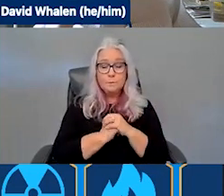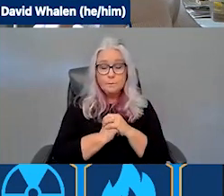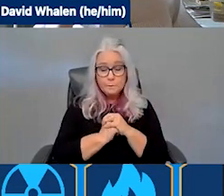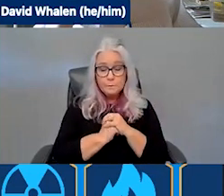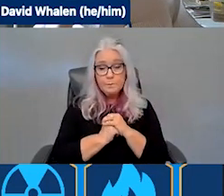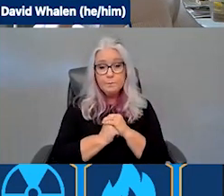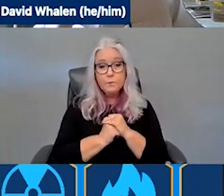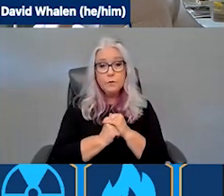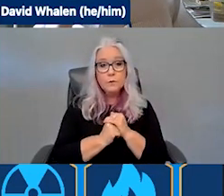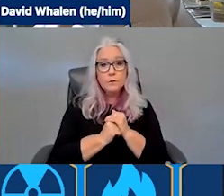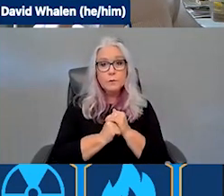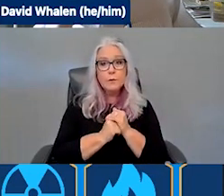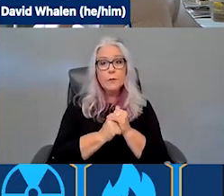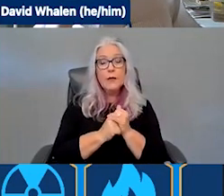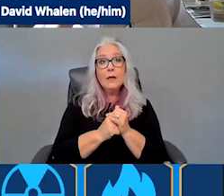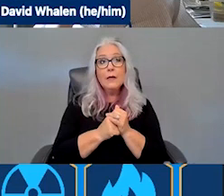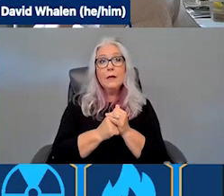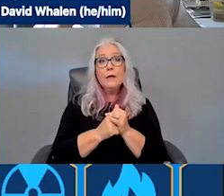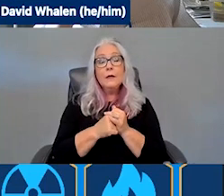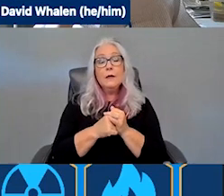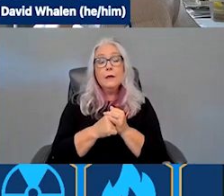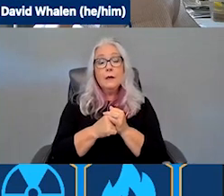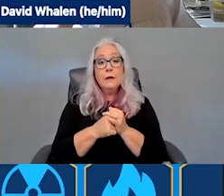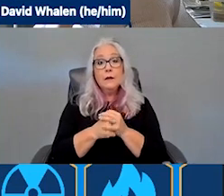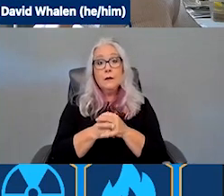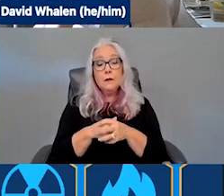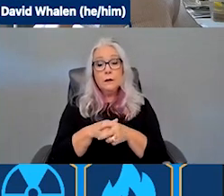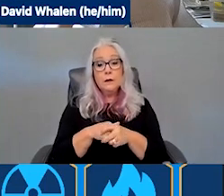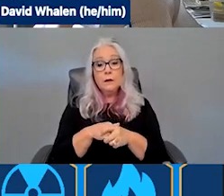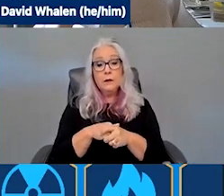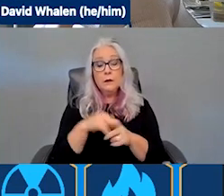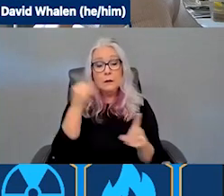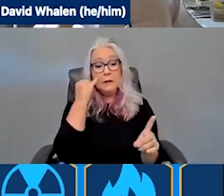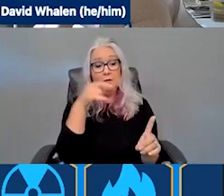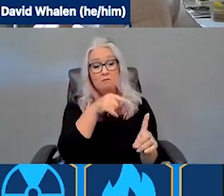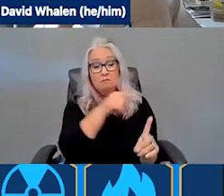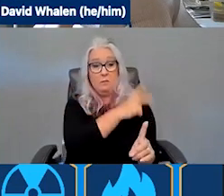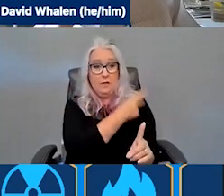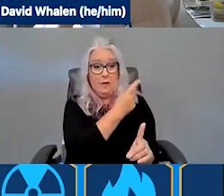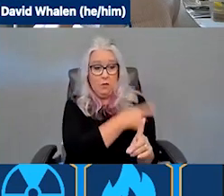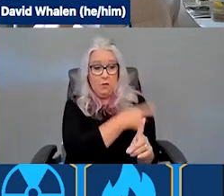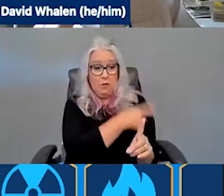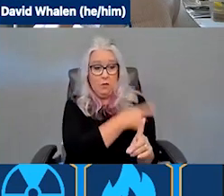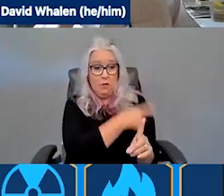a patient is -- there is significant medical certainty that a patient is going to die